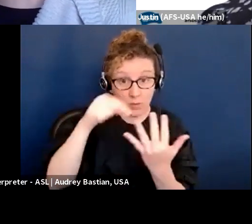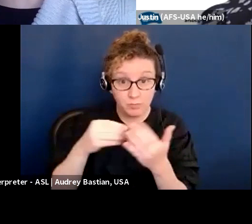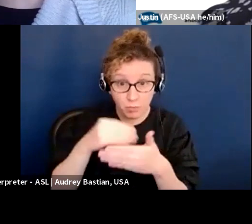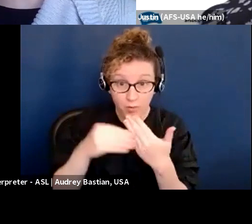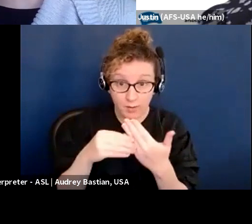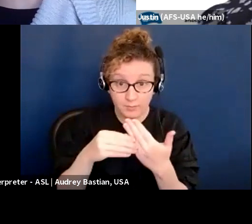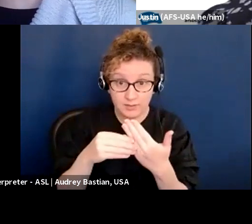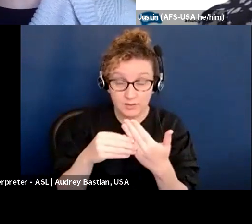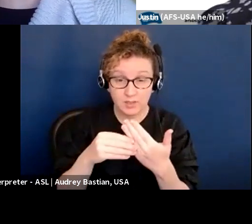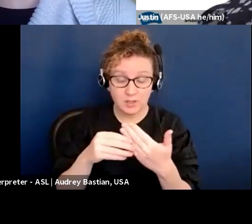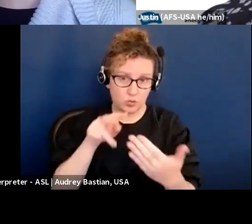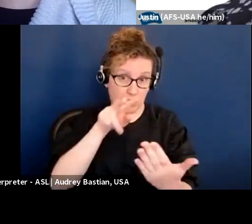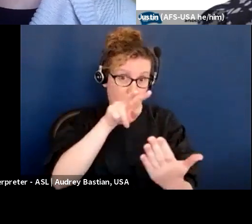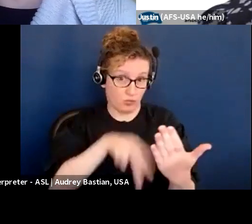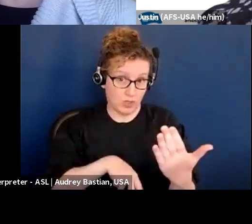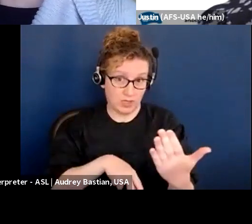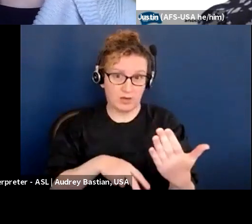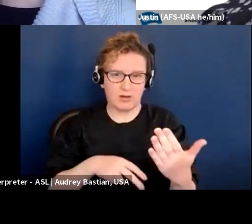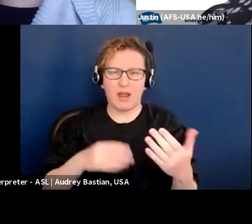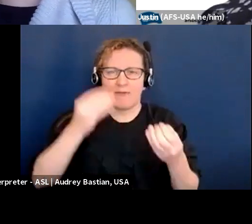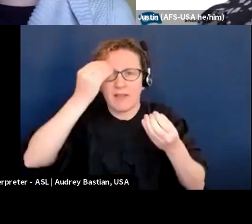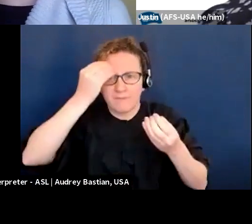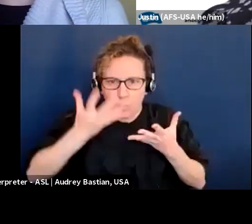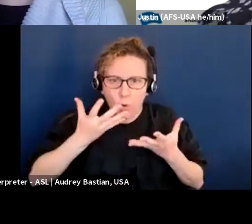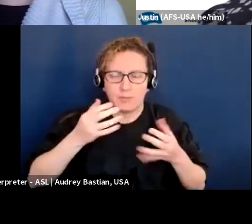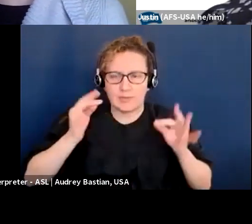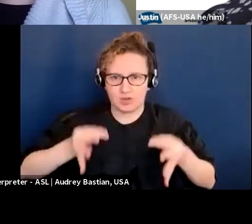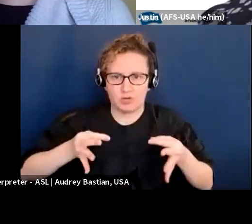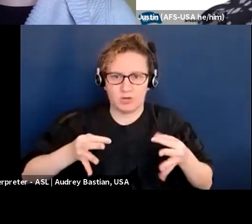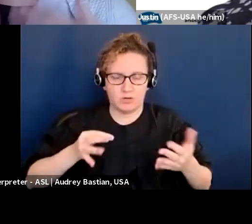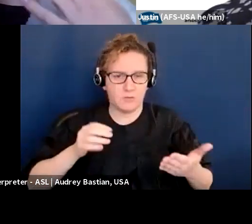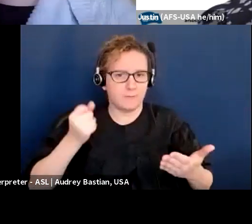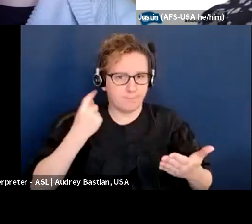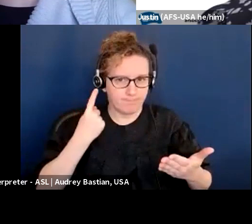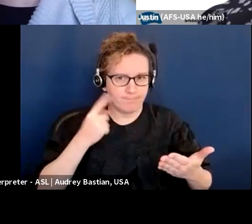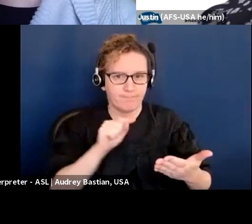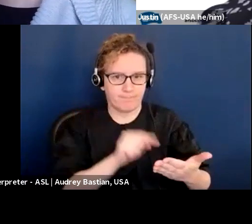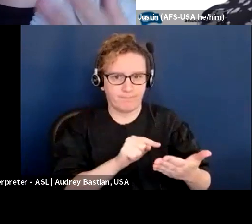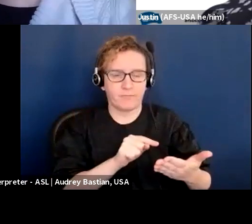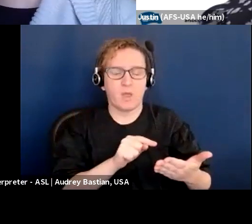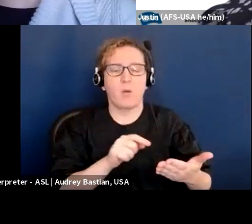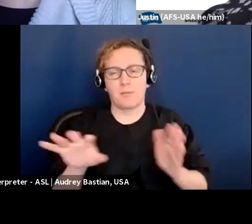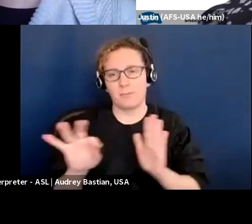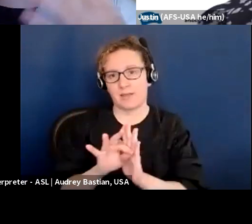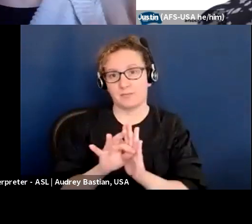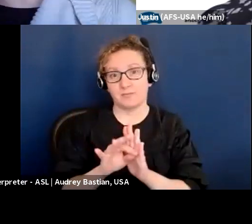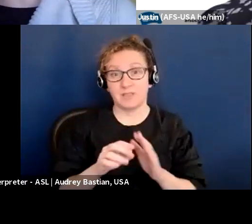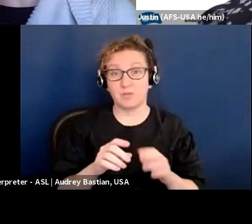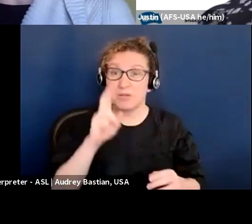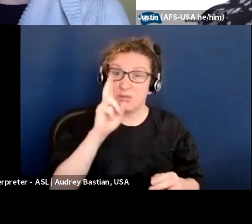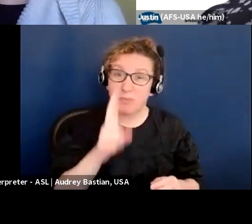make an informed decision. Again, that is out of respect for you so that you can make